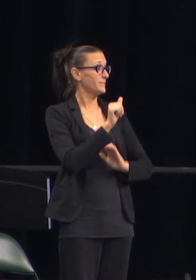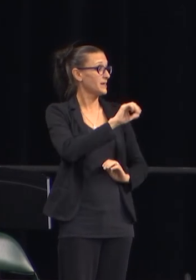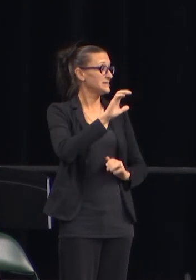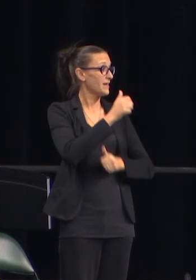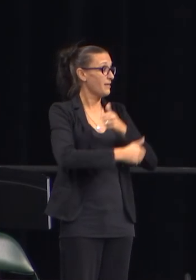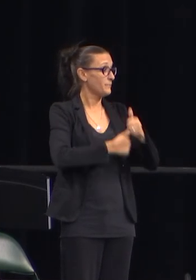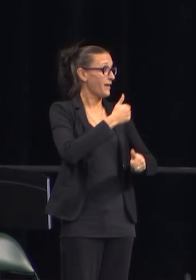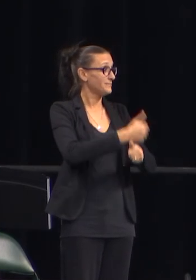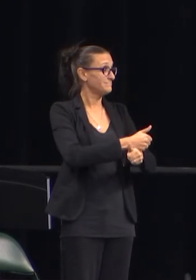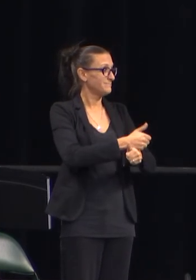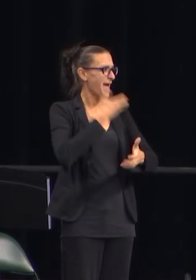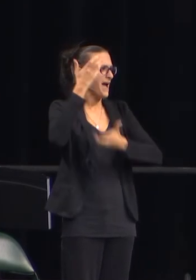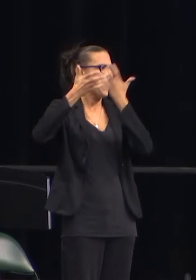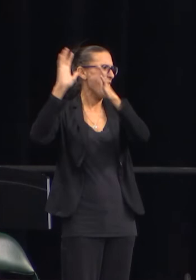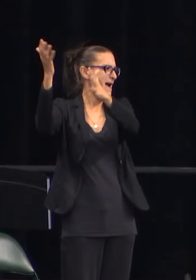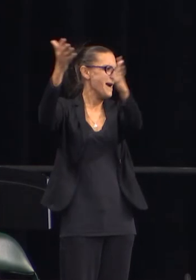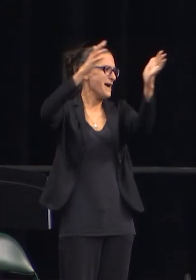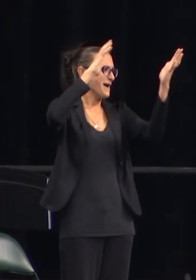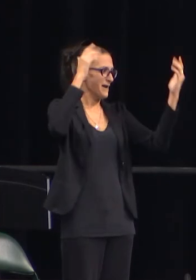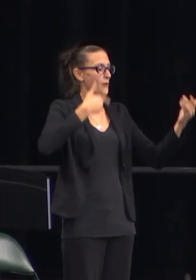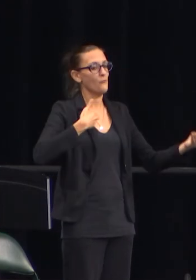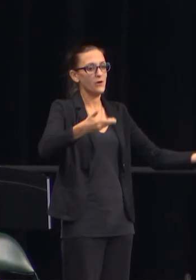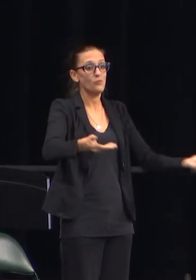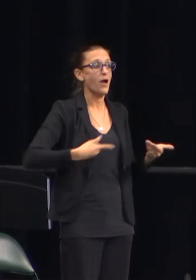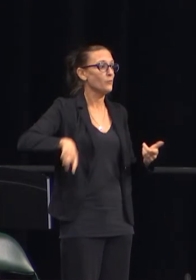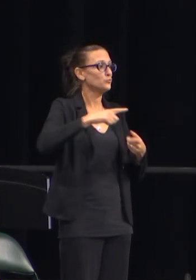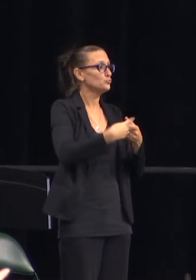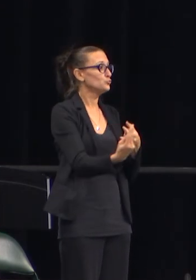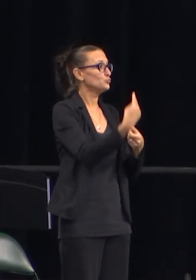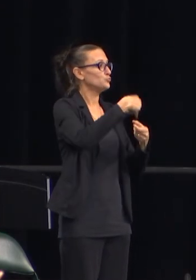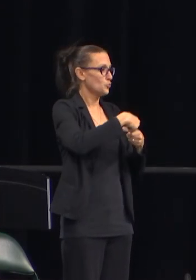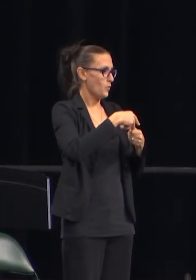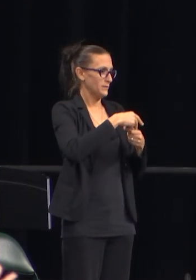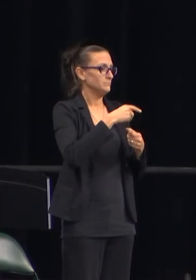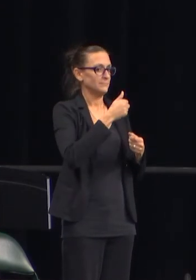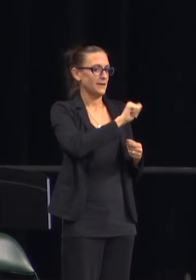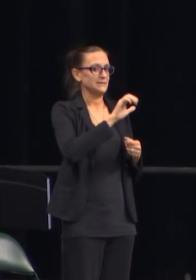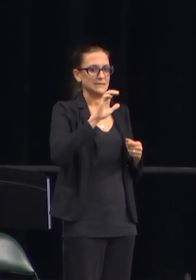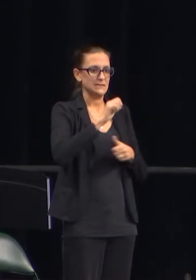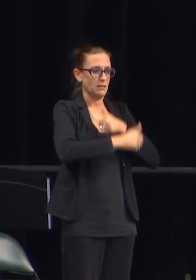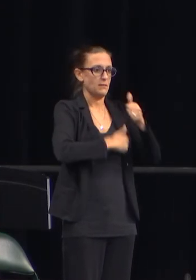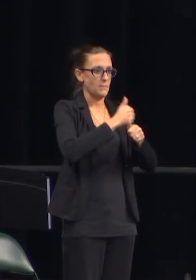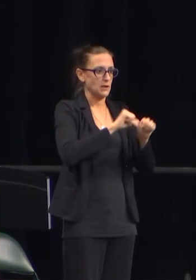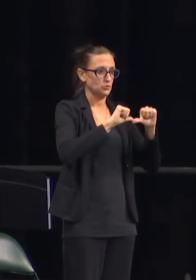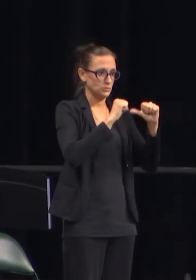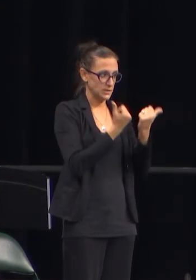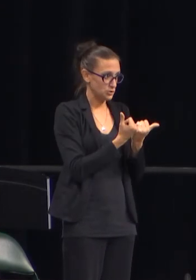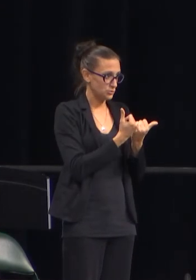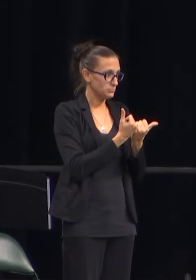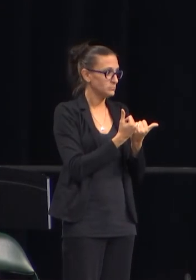and we welcome you to join the ACC Alumni Association. You'll be receiving information